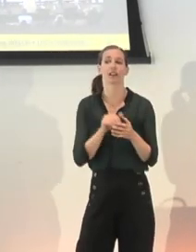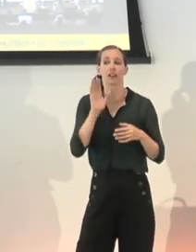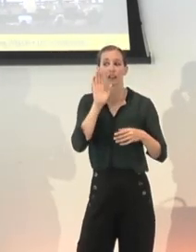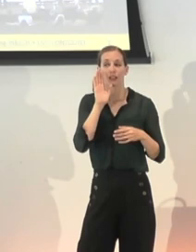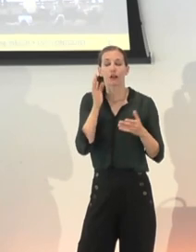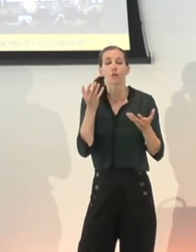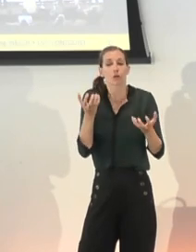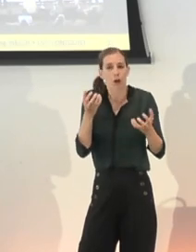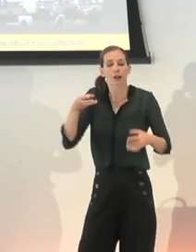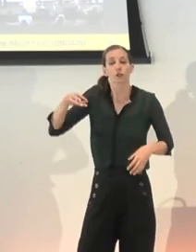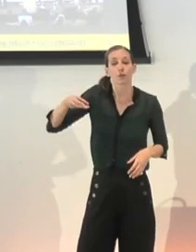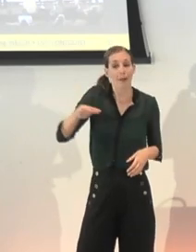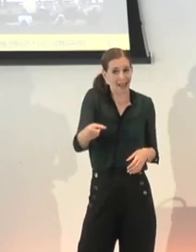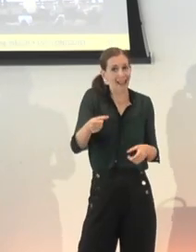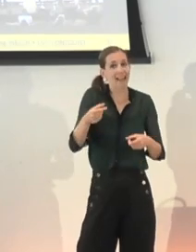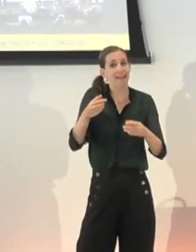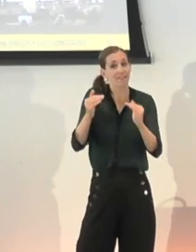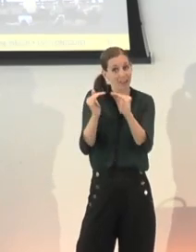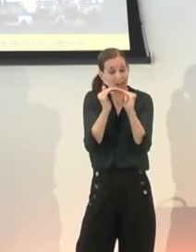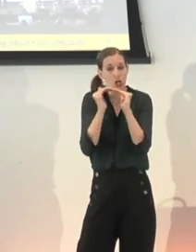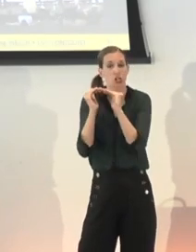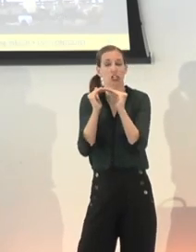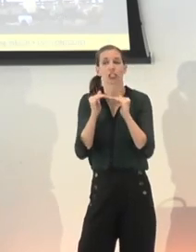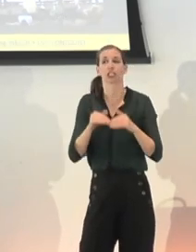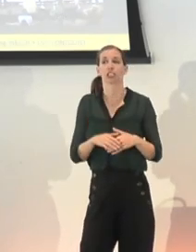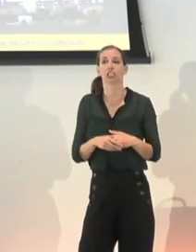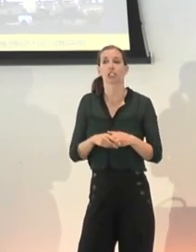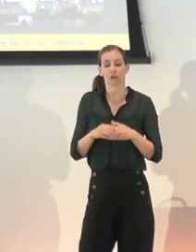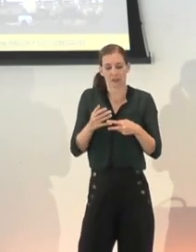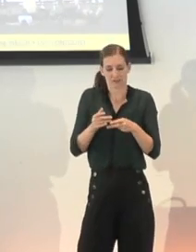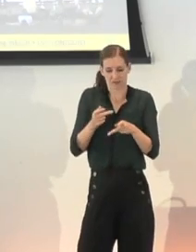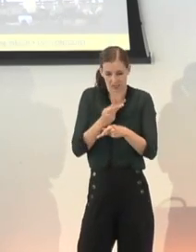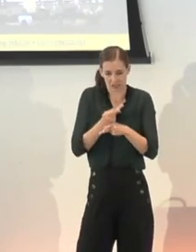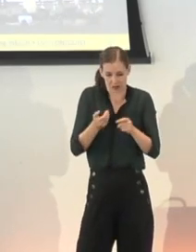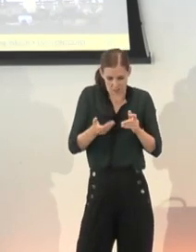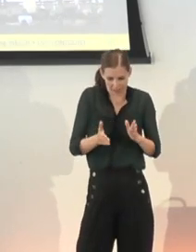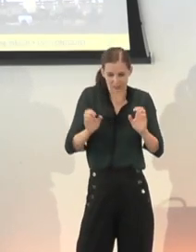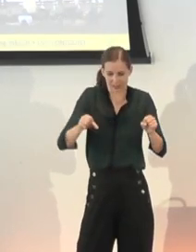before -- with financial mechanisms to pay them all over the country and all over the world.